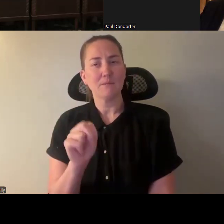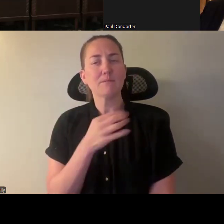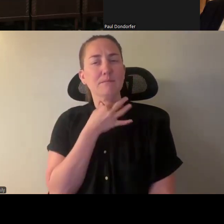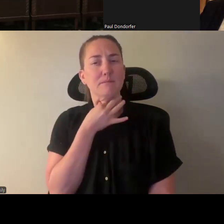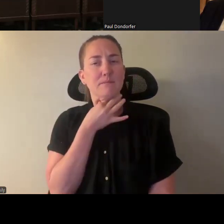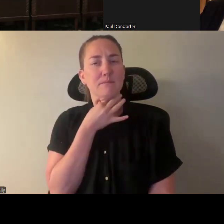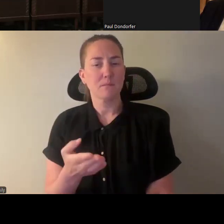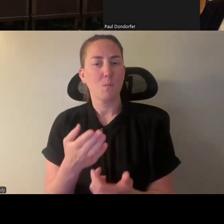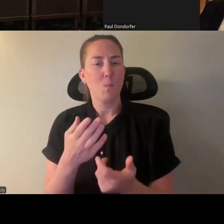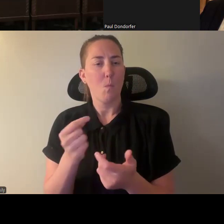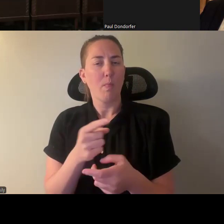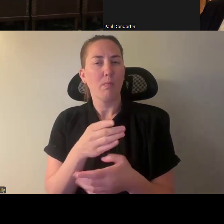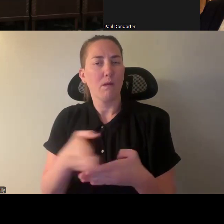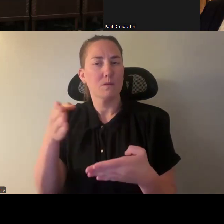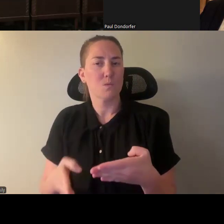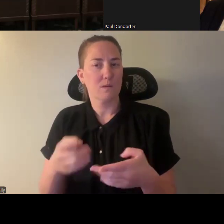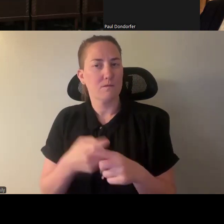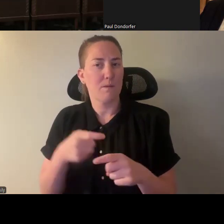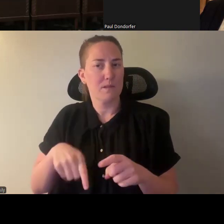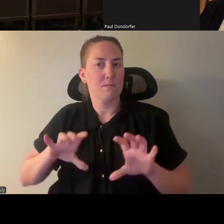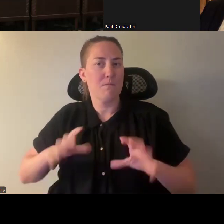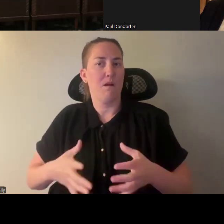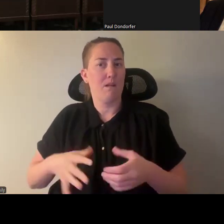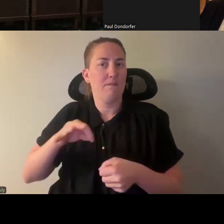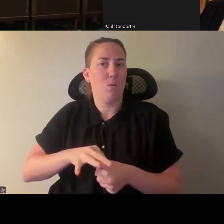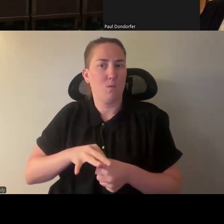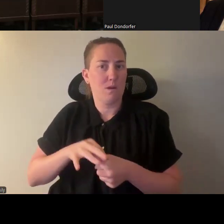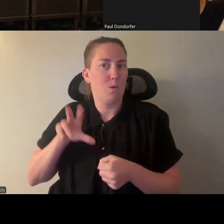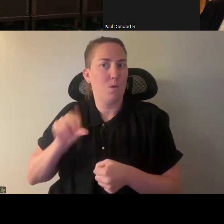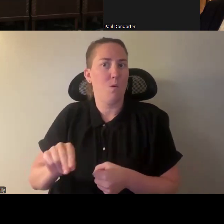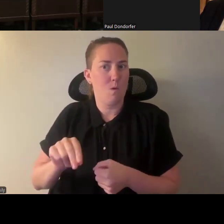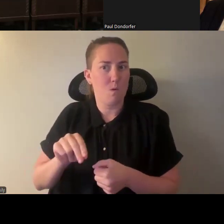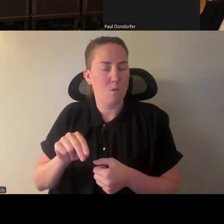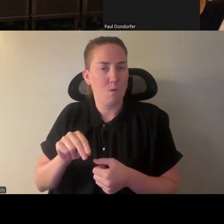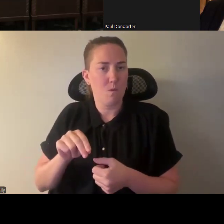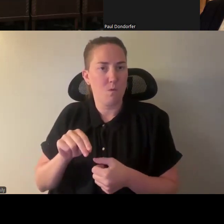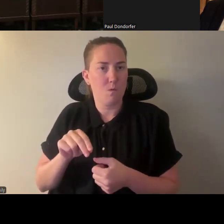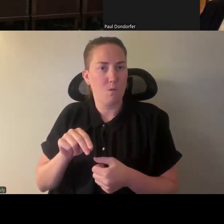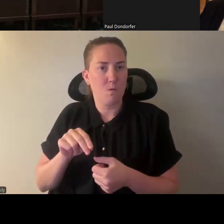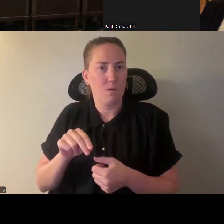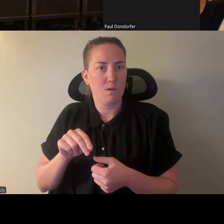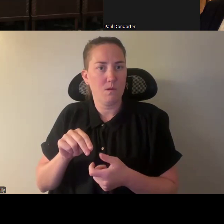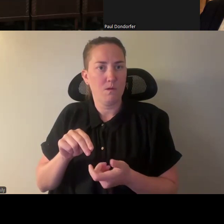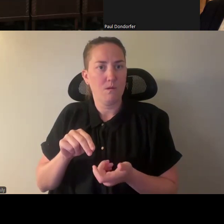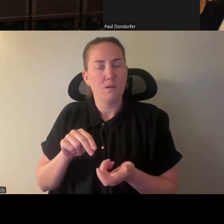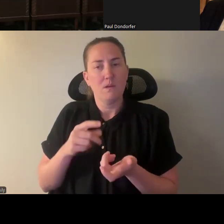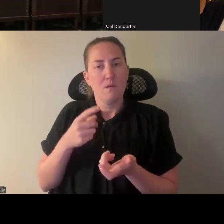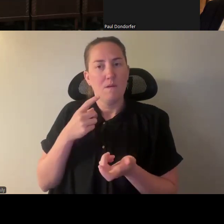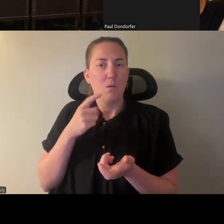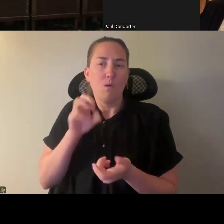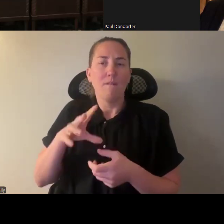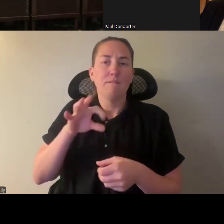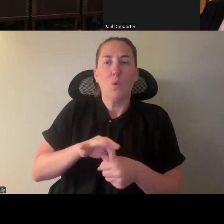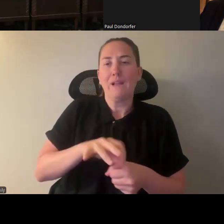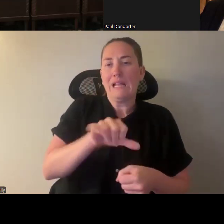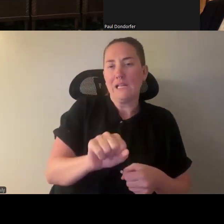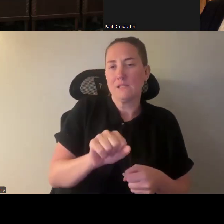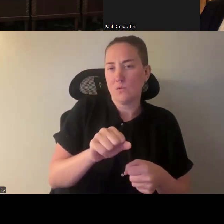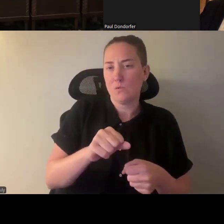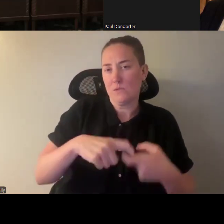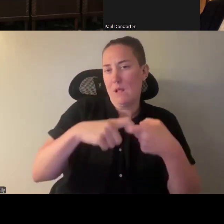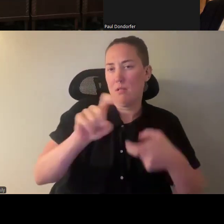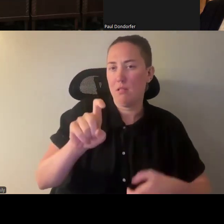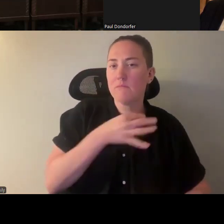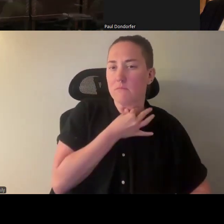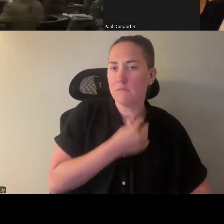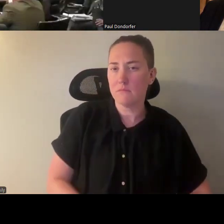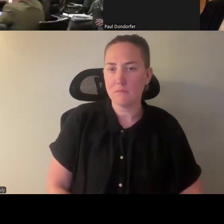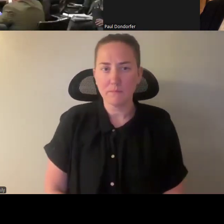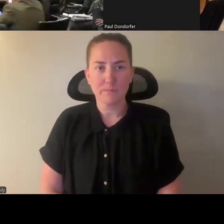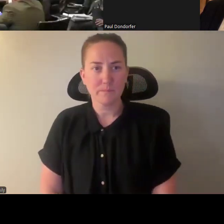uh the consequences of this body voting uh no on um t or voting yes to table this